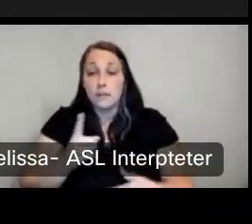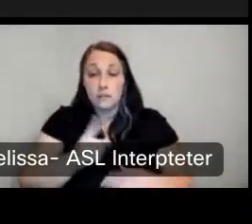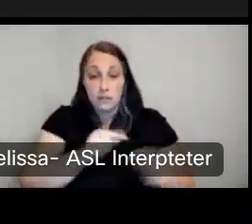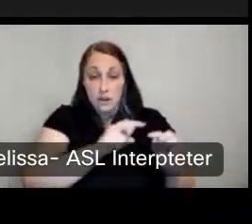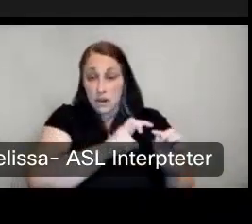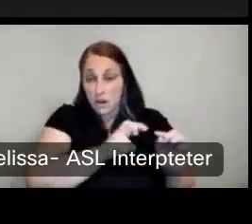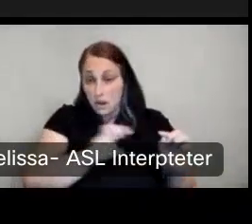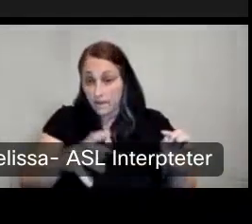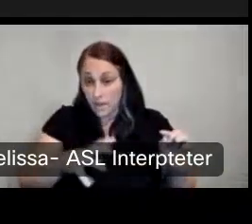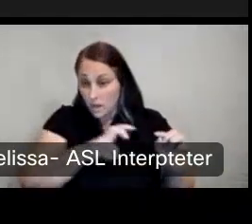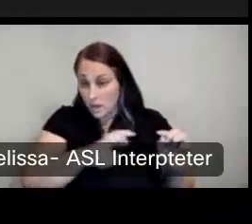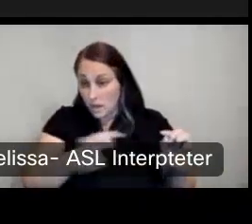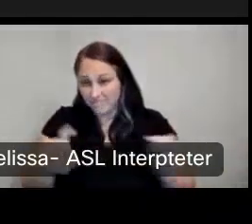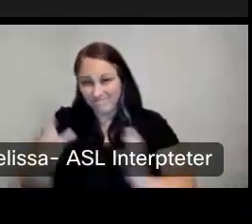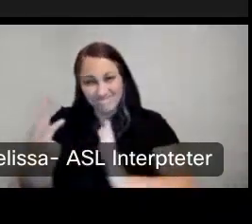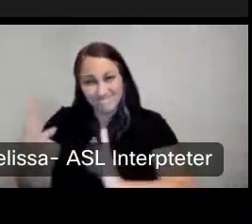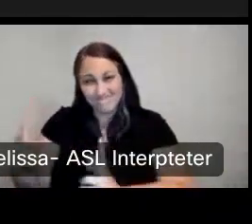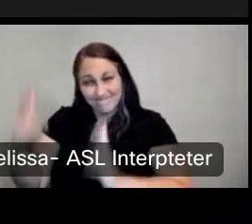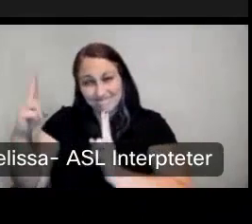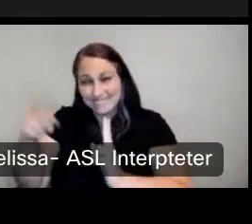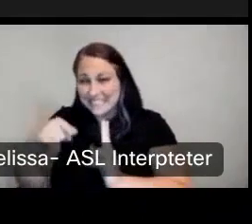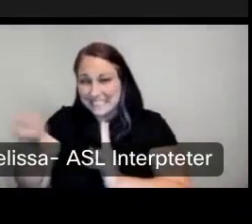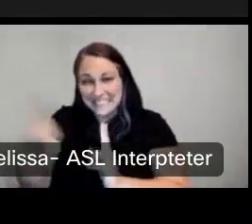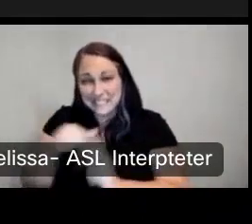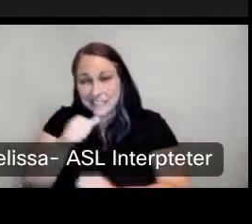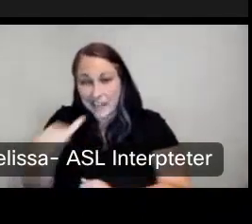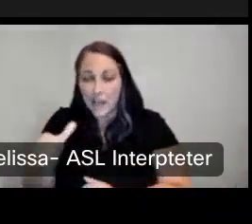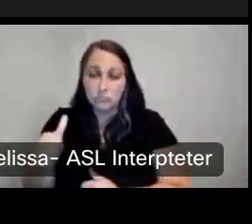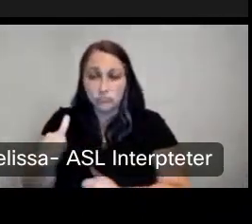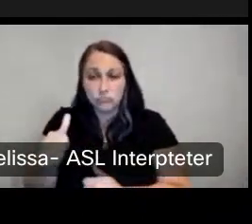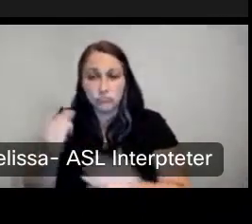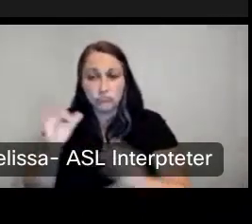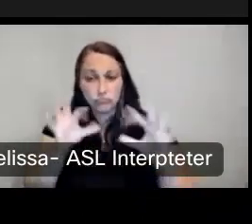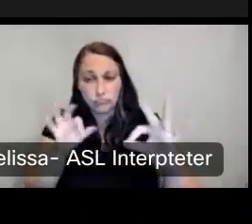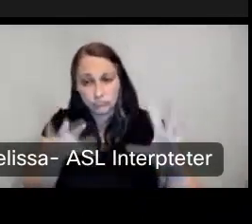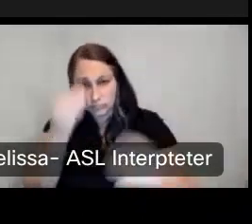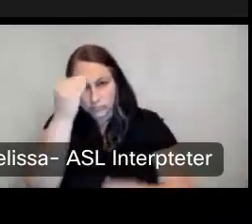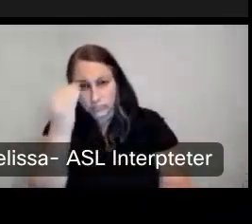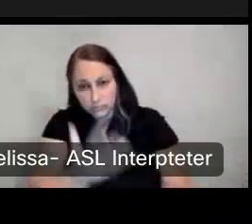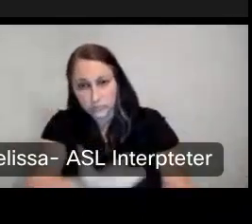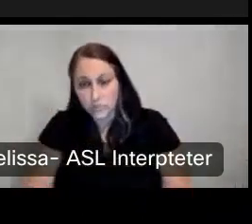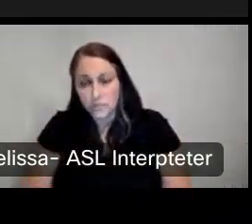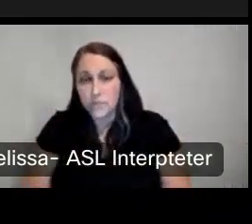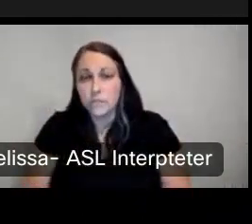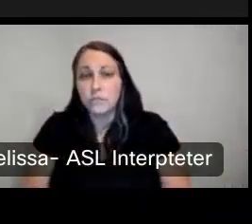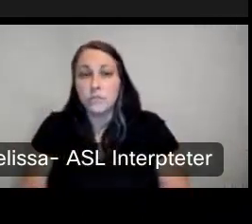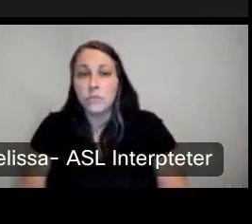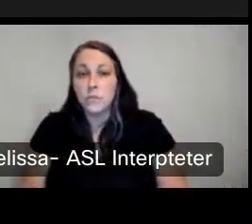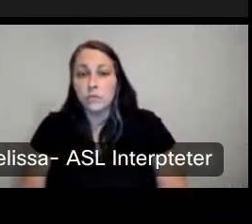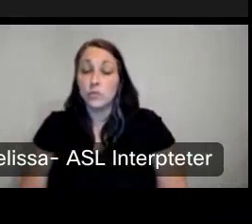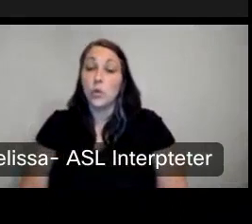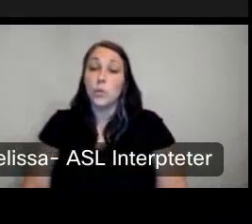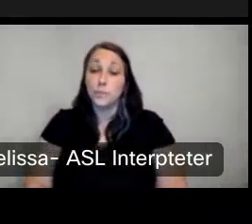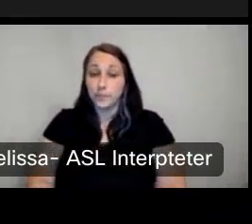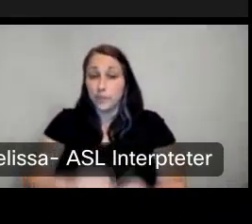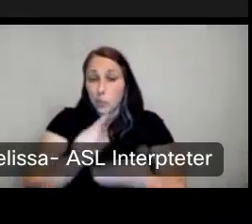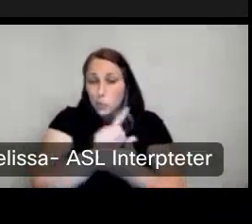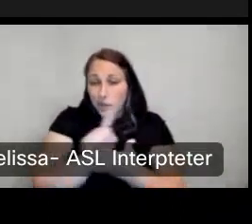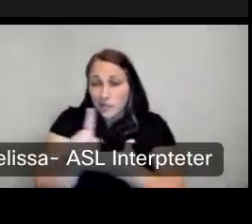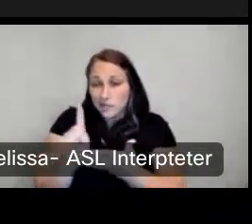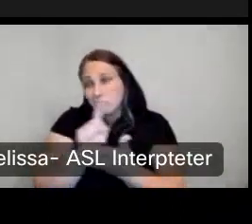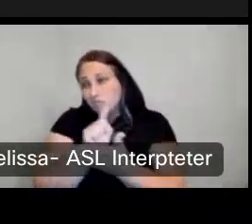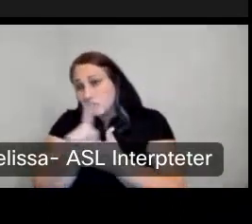feedback and those comments with us um Our Hope um in the next uh week we can have is to continue to